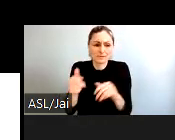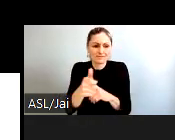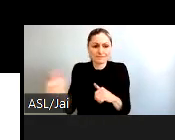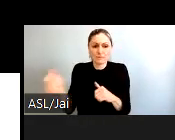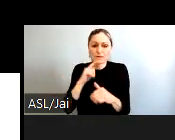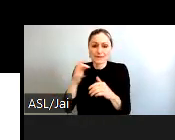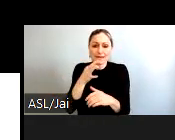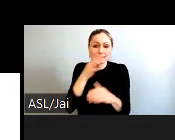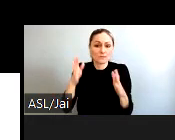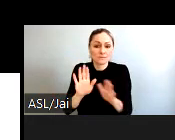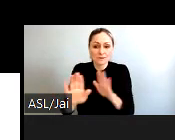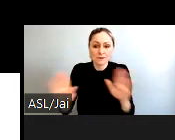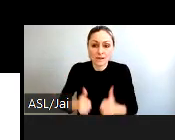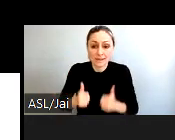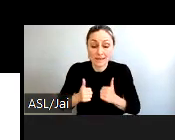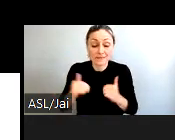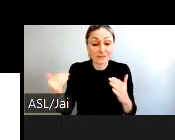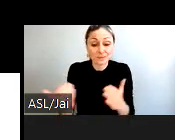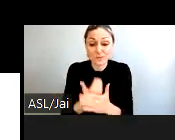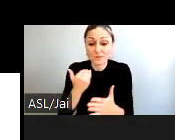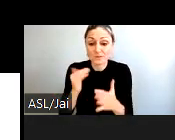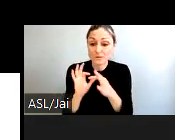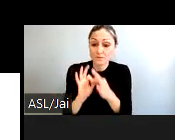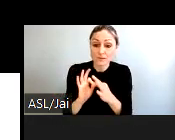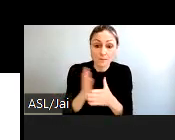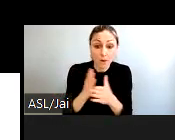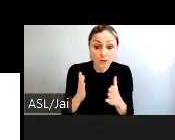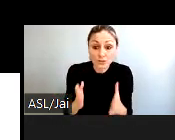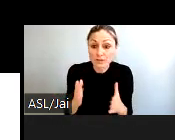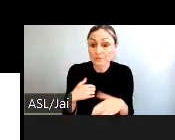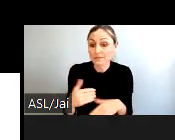This is new relational partnership is new. Co-creation is new.